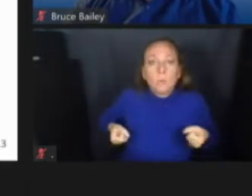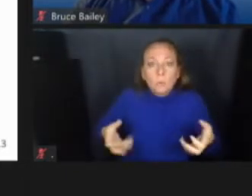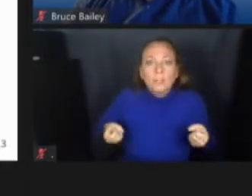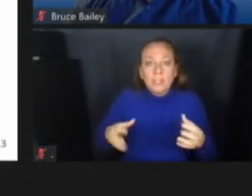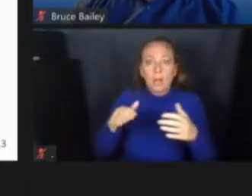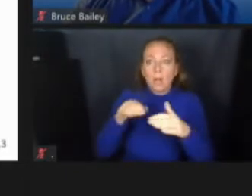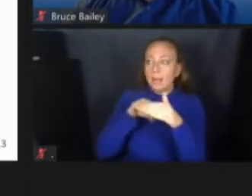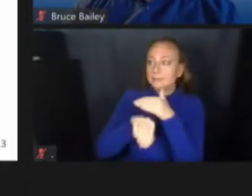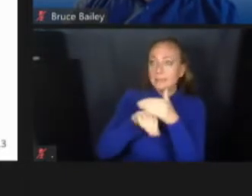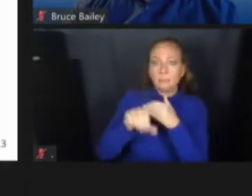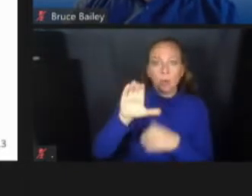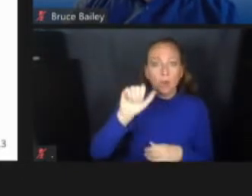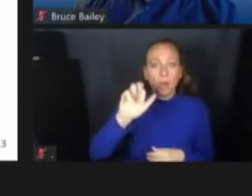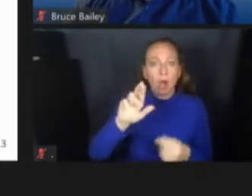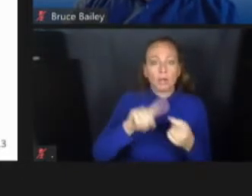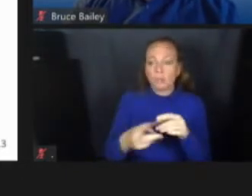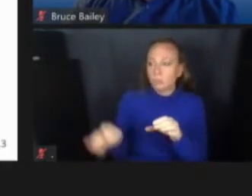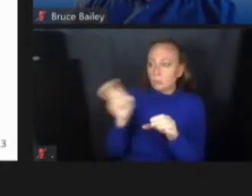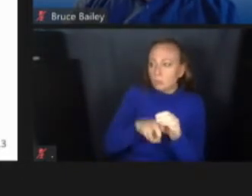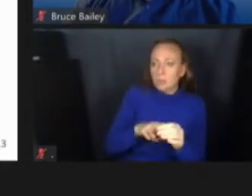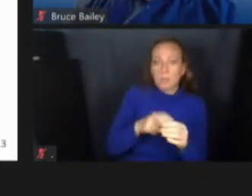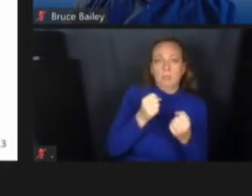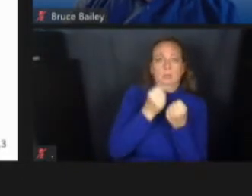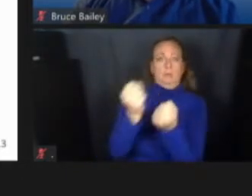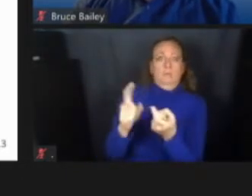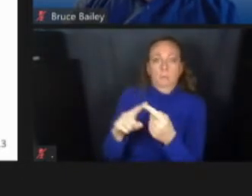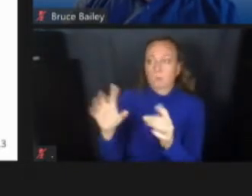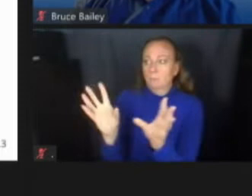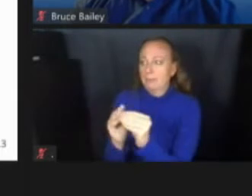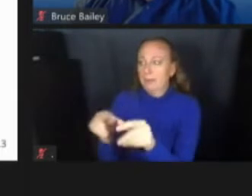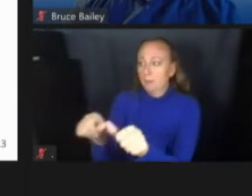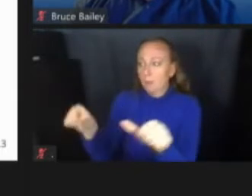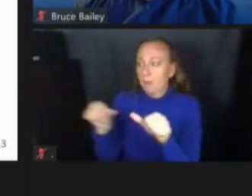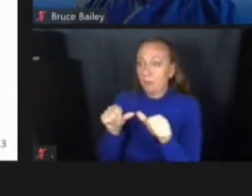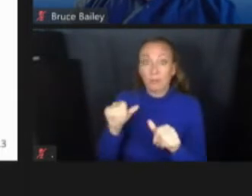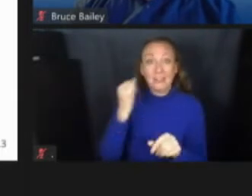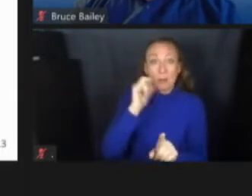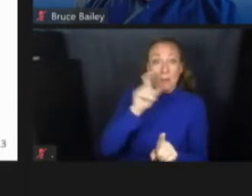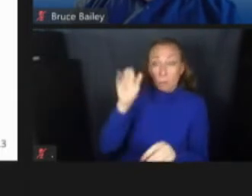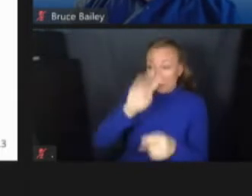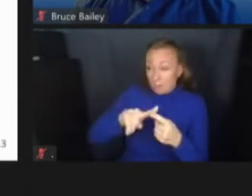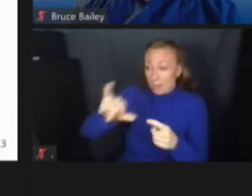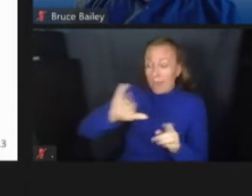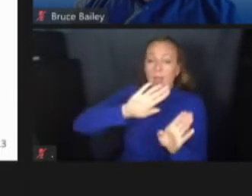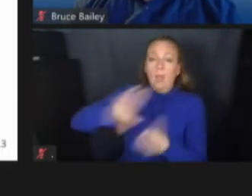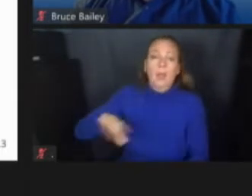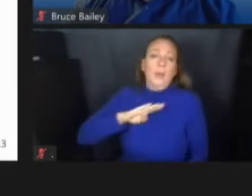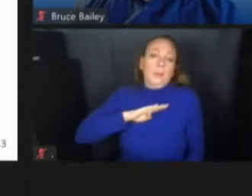to get to a meeting location, is a relief. And since you're not going to a physical meeting room,